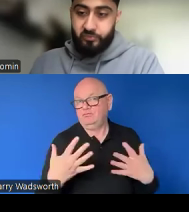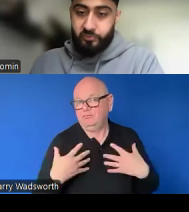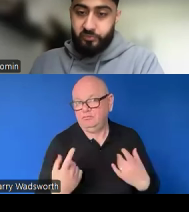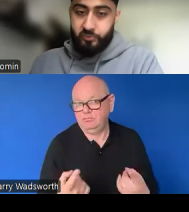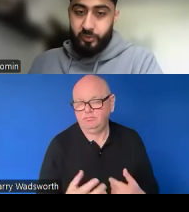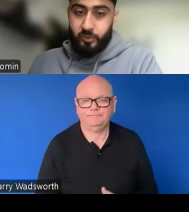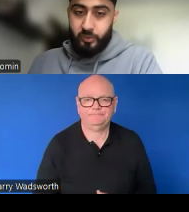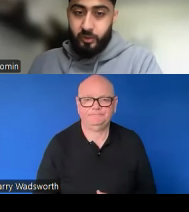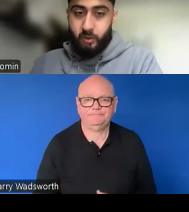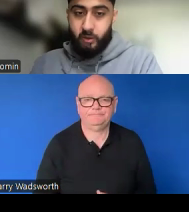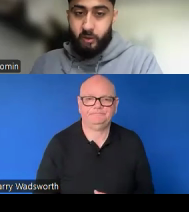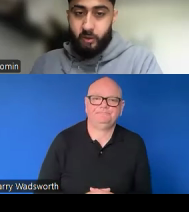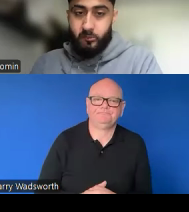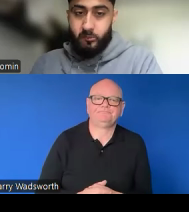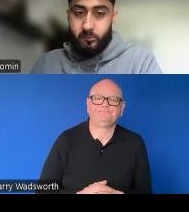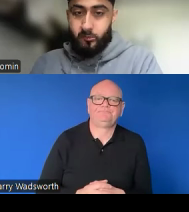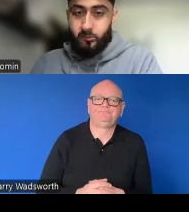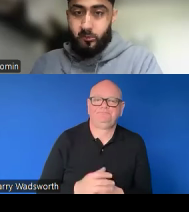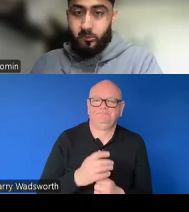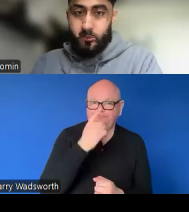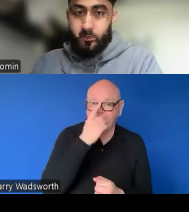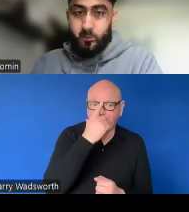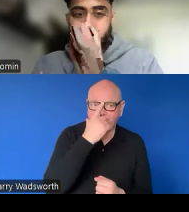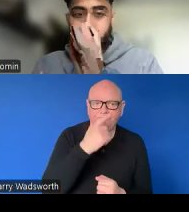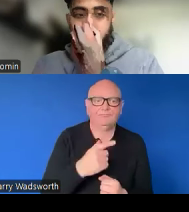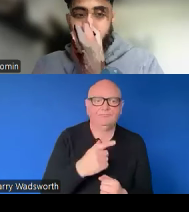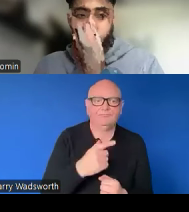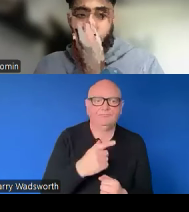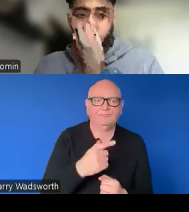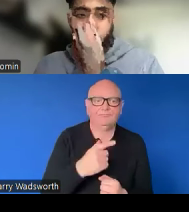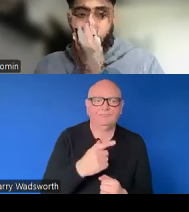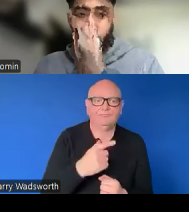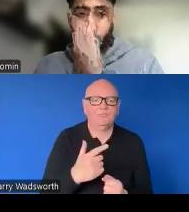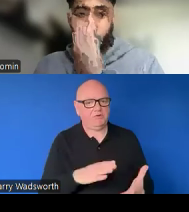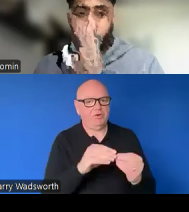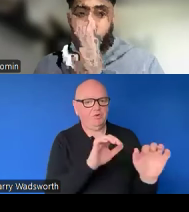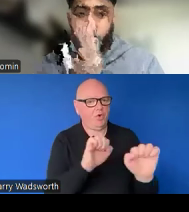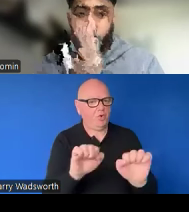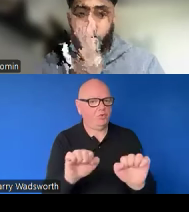We would go in and do that. You could set a custom budget and then you would click next